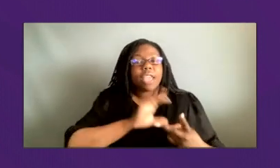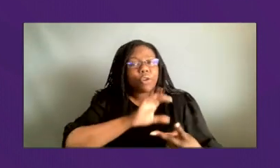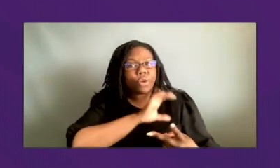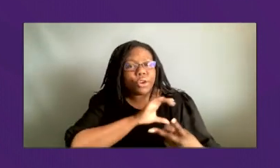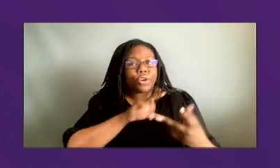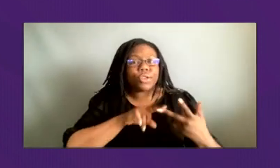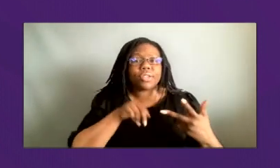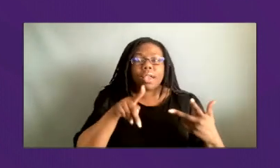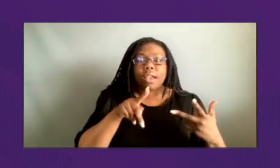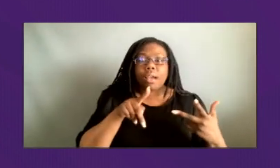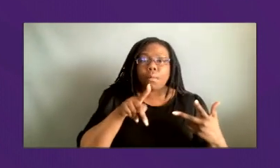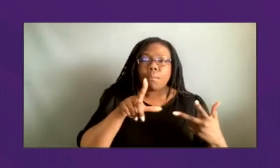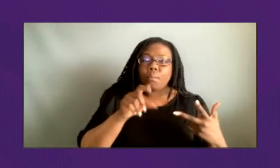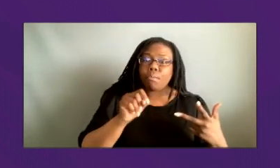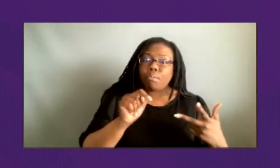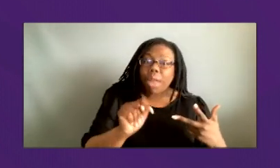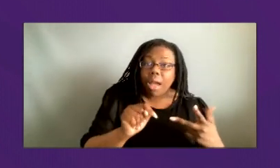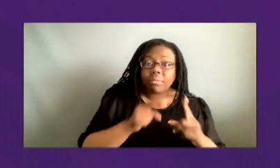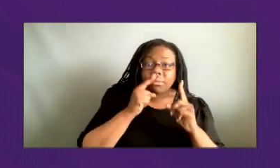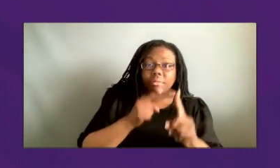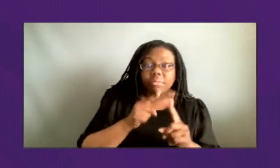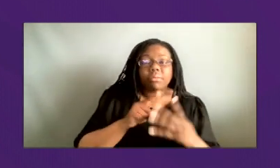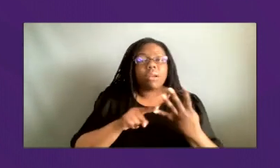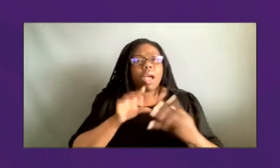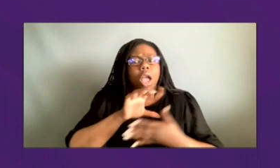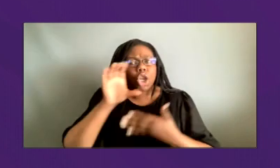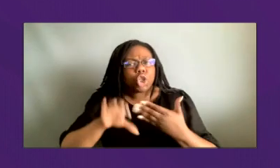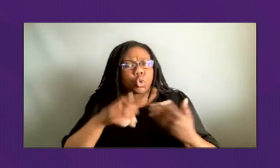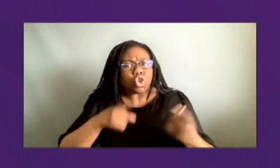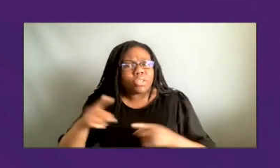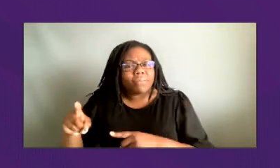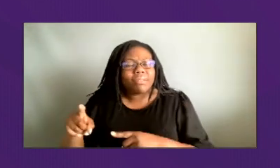So the ways in which these parts come together can make for an interesting story,